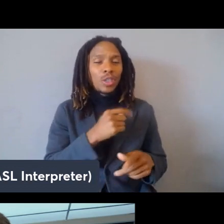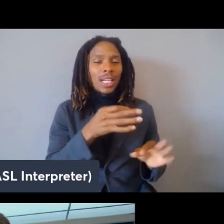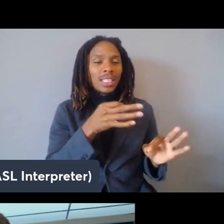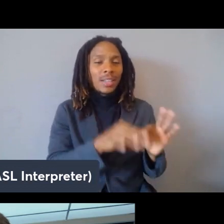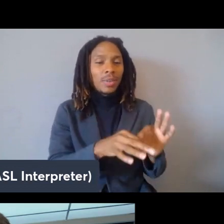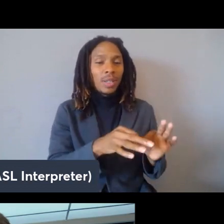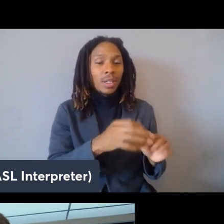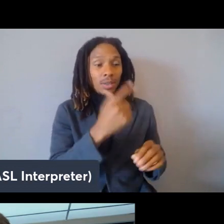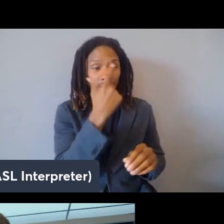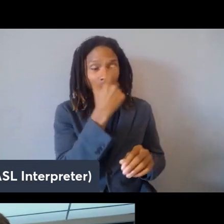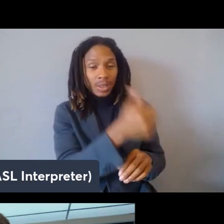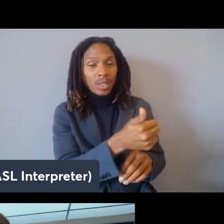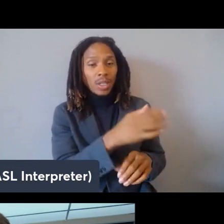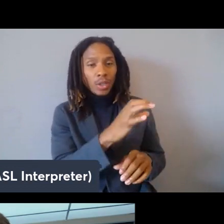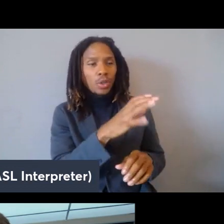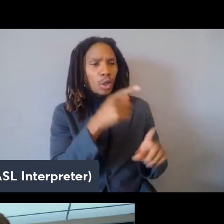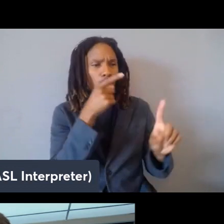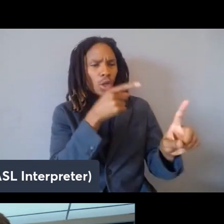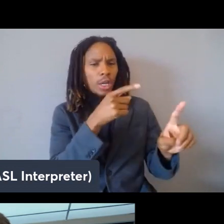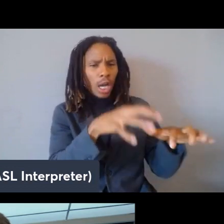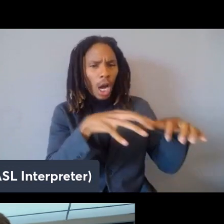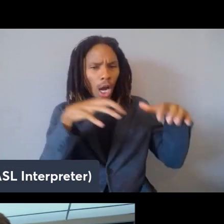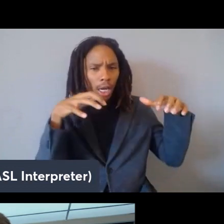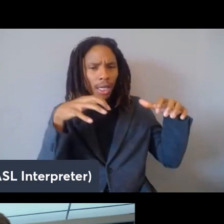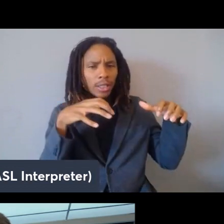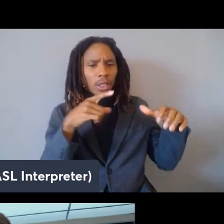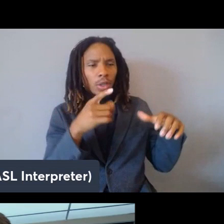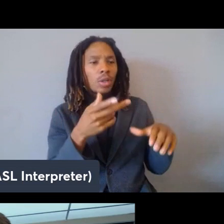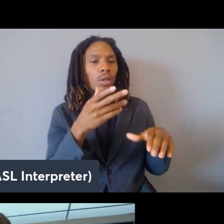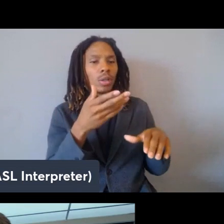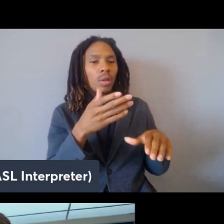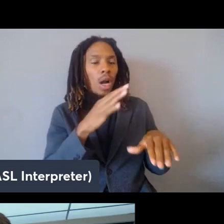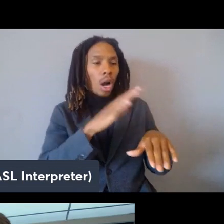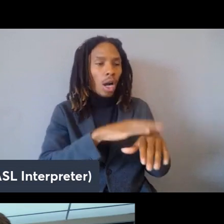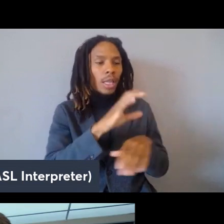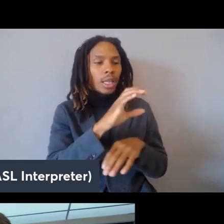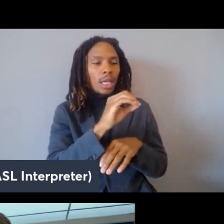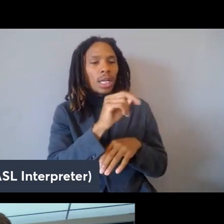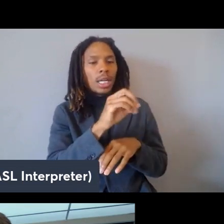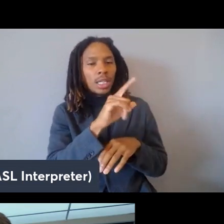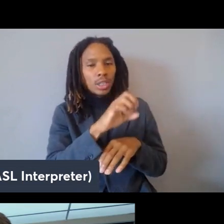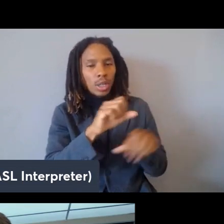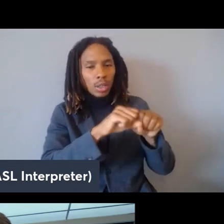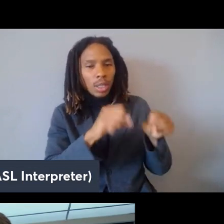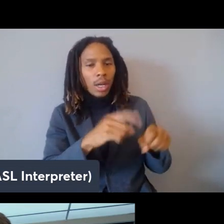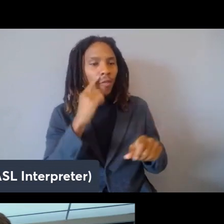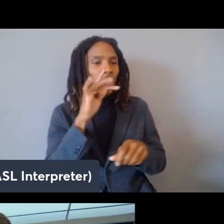of which is your target audience, and you're going on the Console and CLI and doing it through ClickOps or even DevOps to maintain